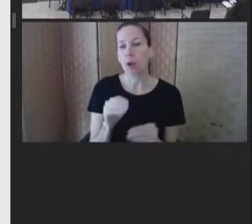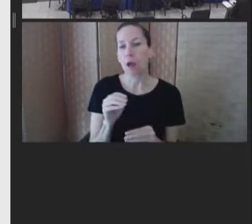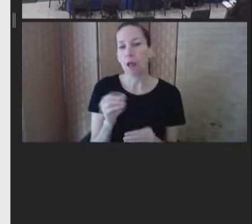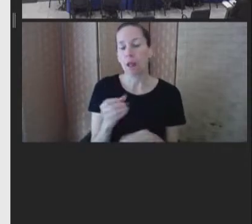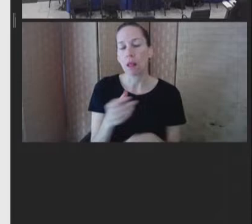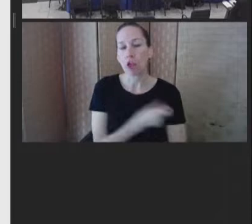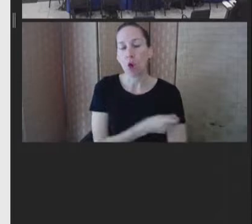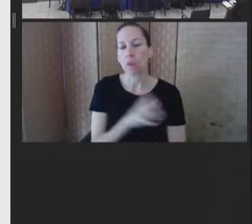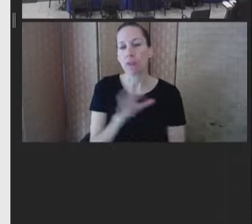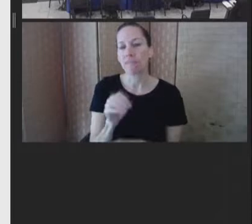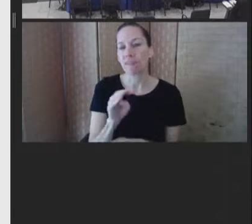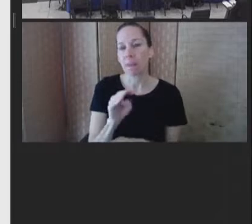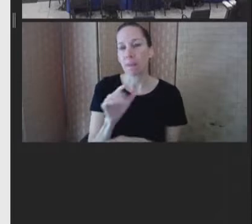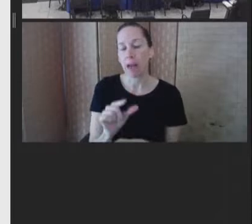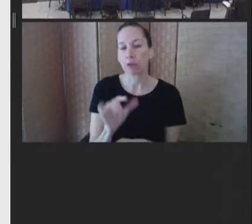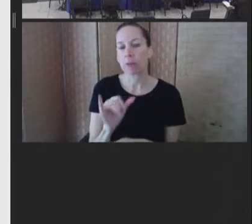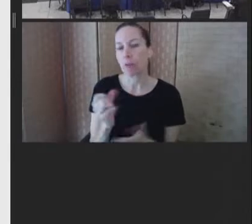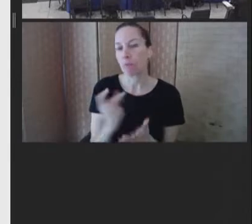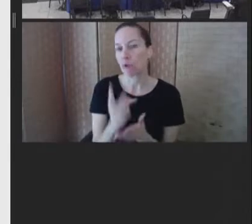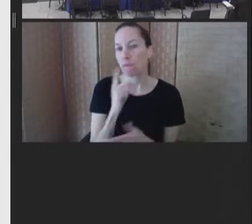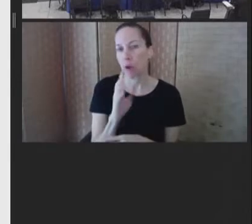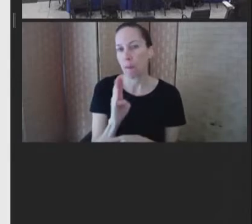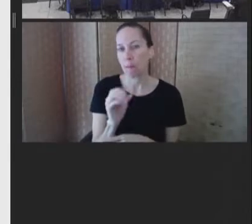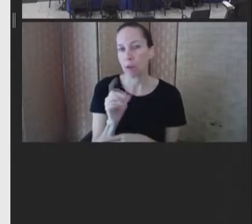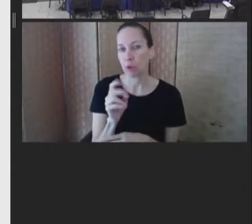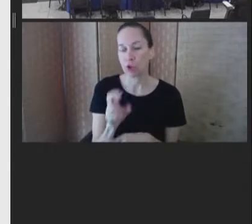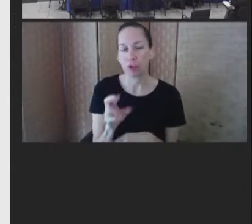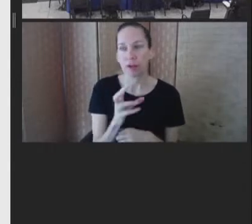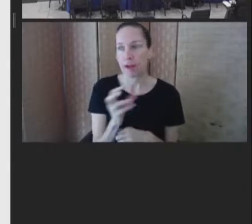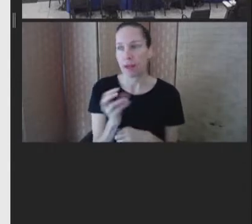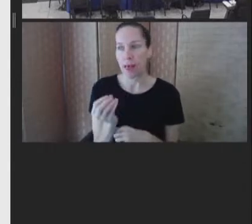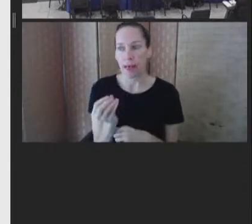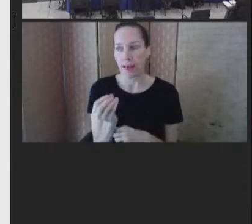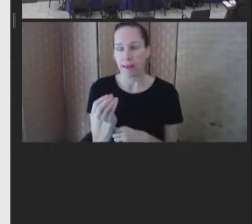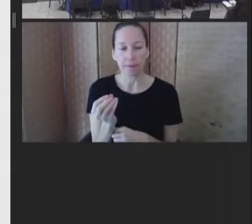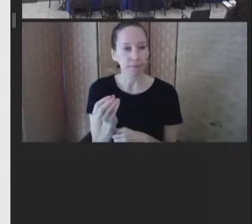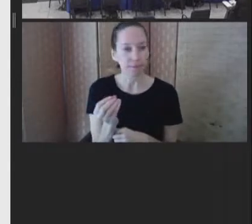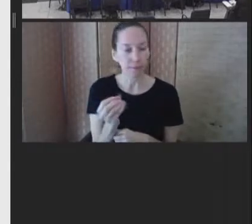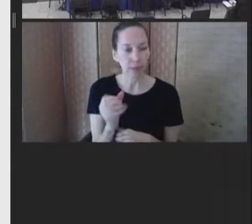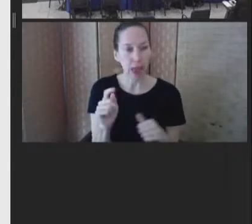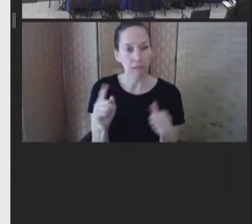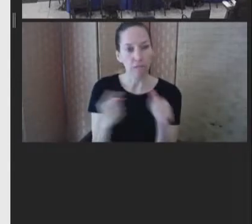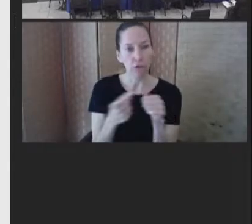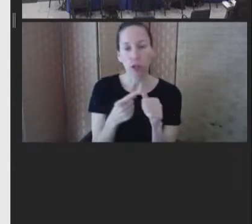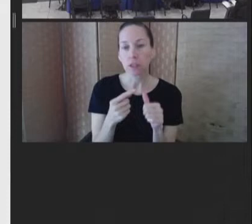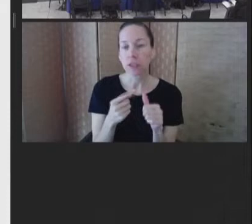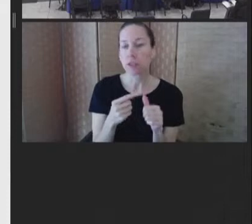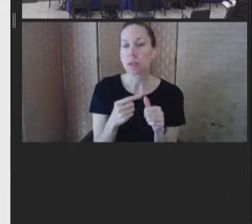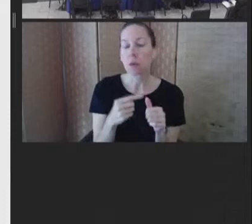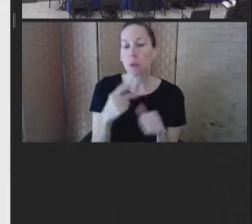booster dose, and the arms were as follow. The first was the prototype, then prototype -- then